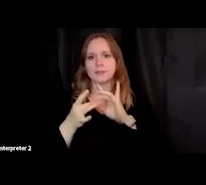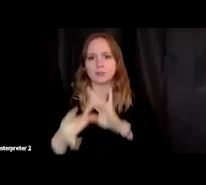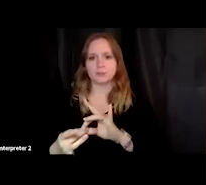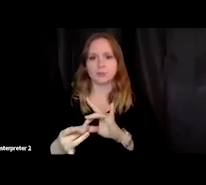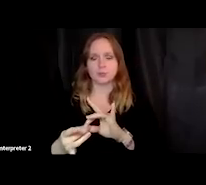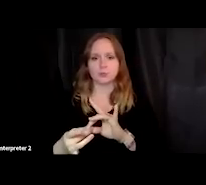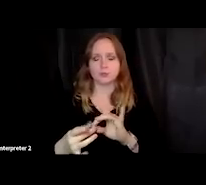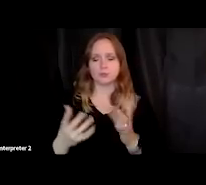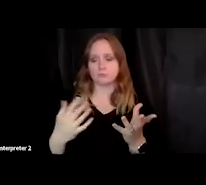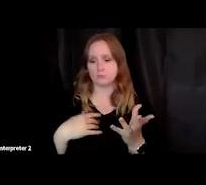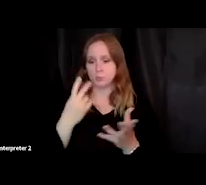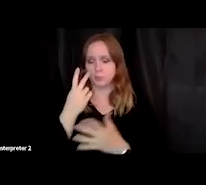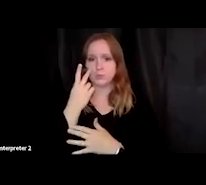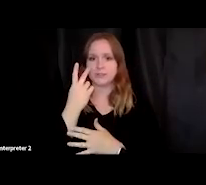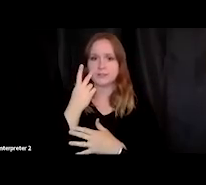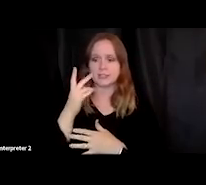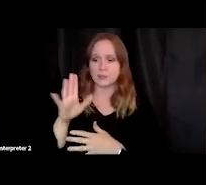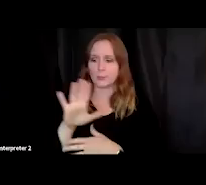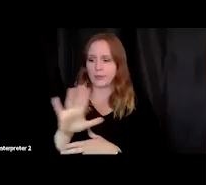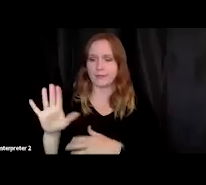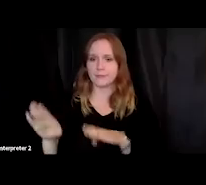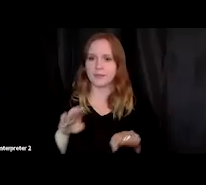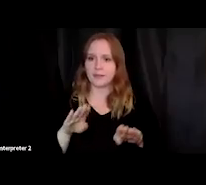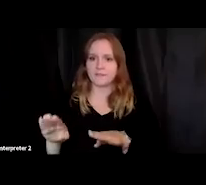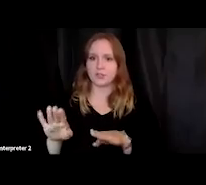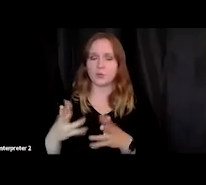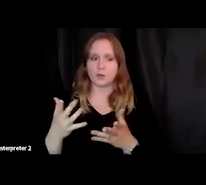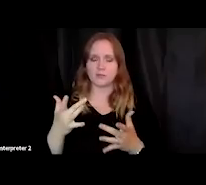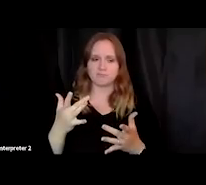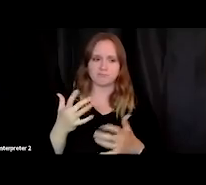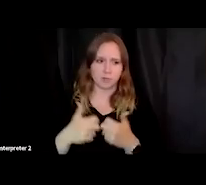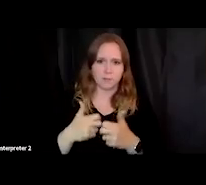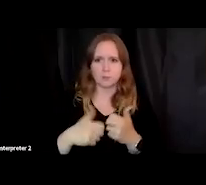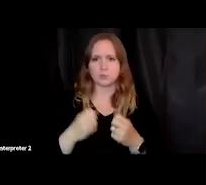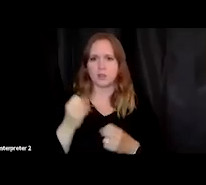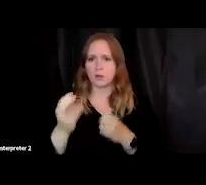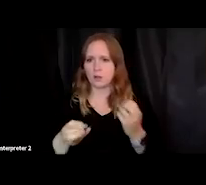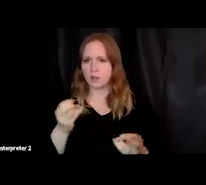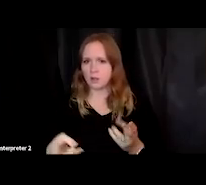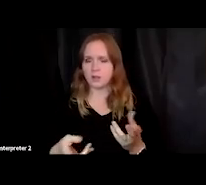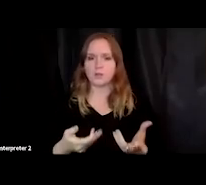with their acquiring behaviors, their difficulty discarding and the clutter in their home,